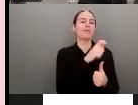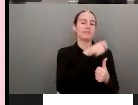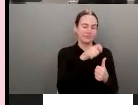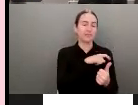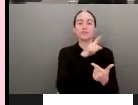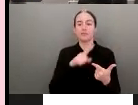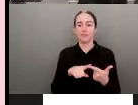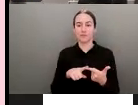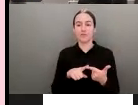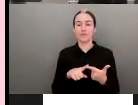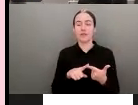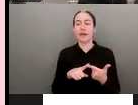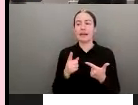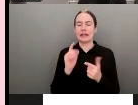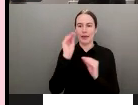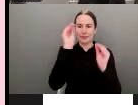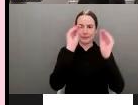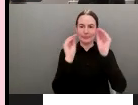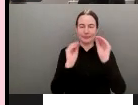animations, which is something I personally use.